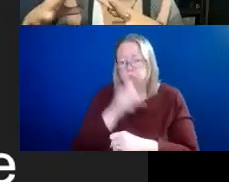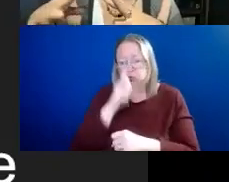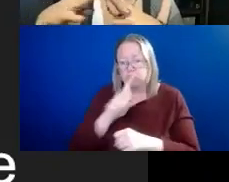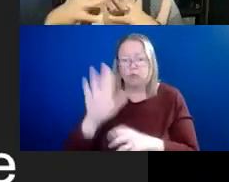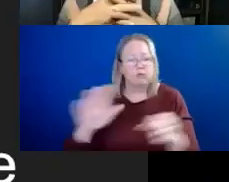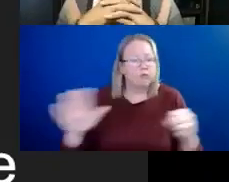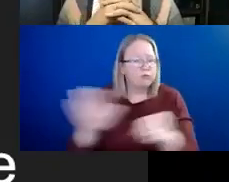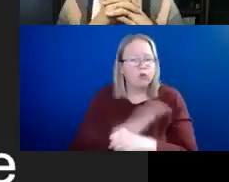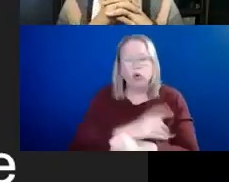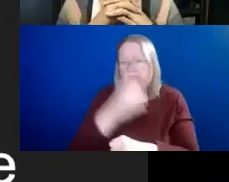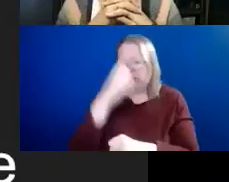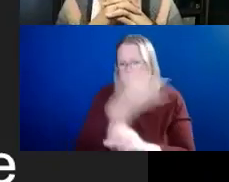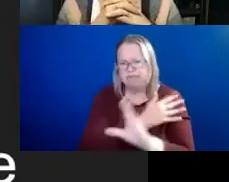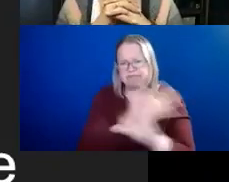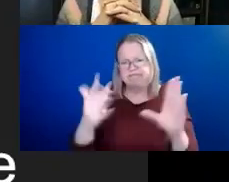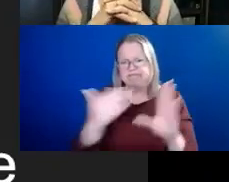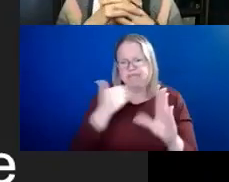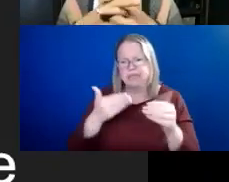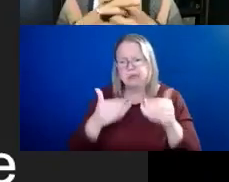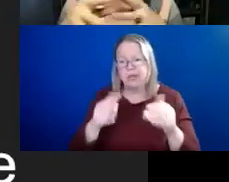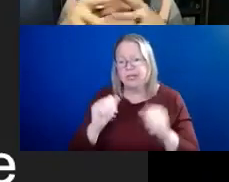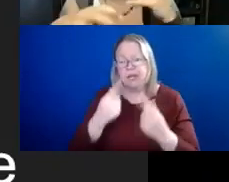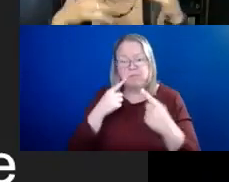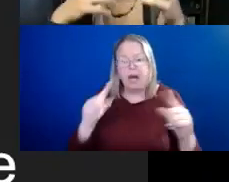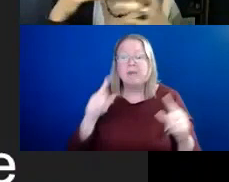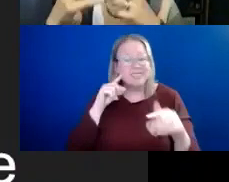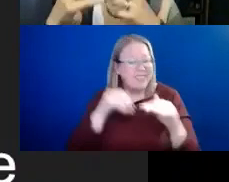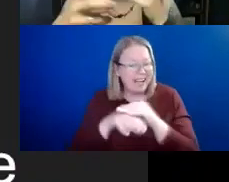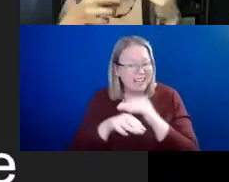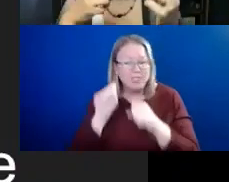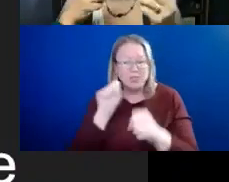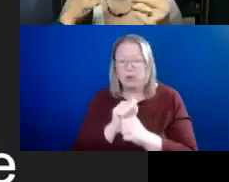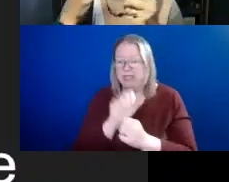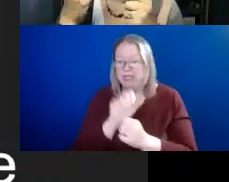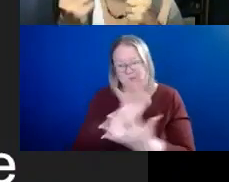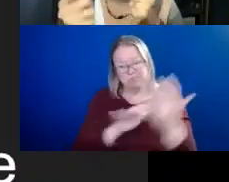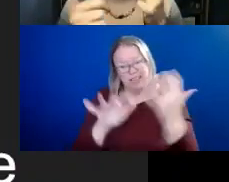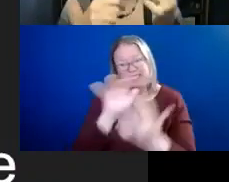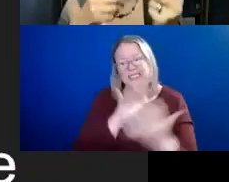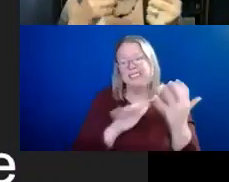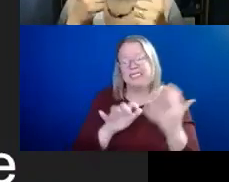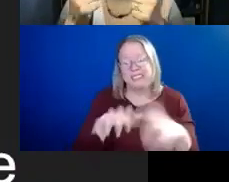13:22:08 for the best way to do this work. Access work is messy and it takes time to develop